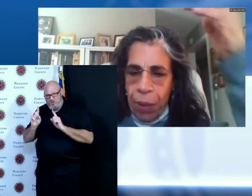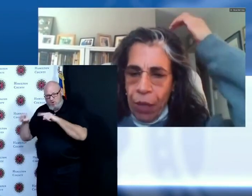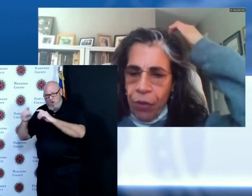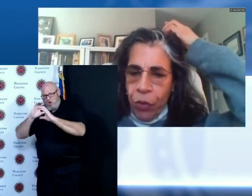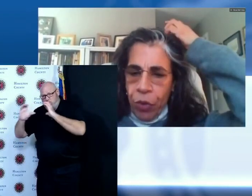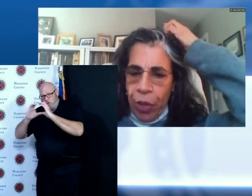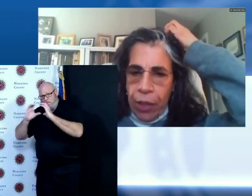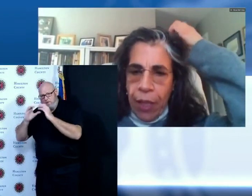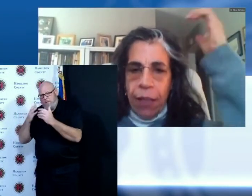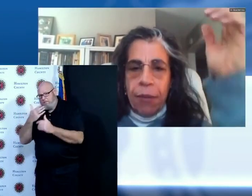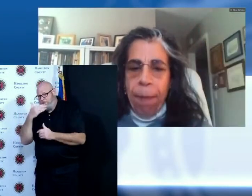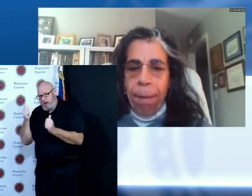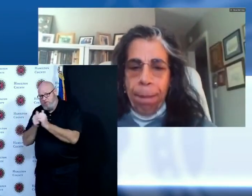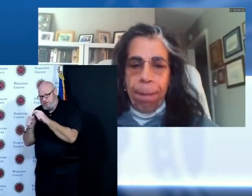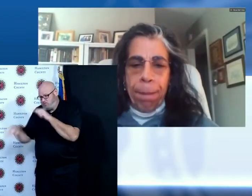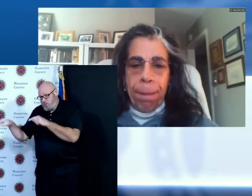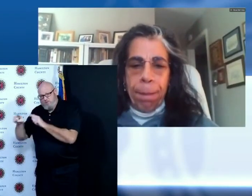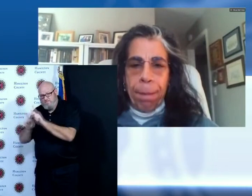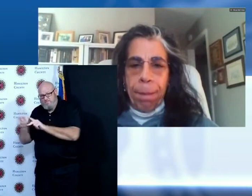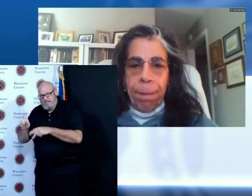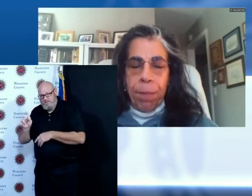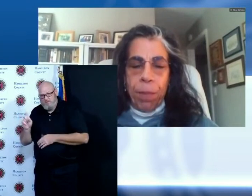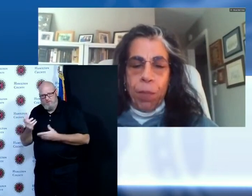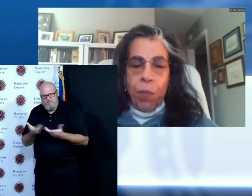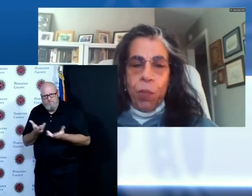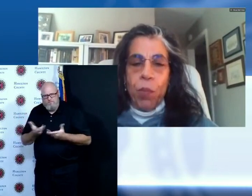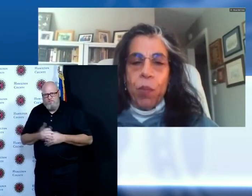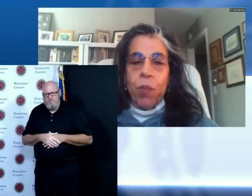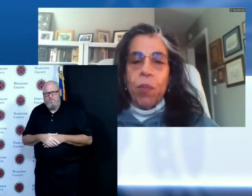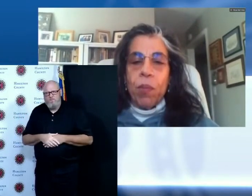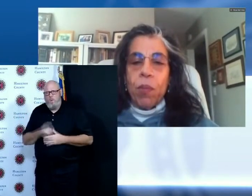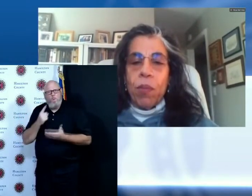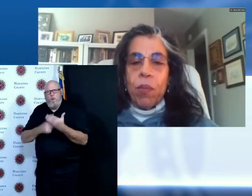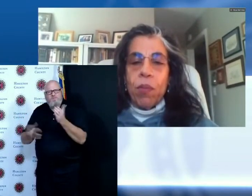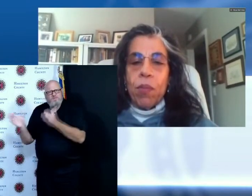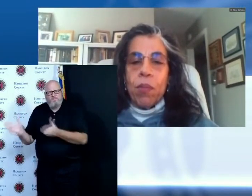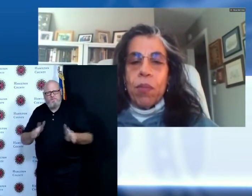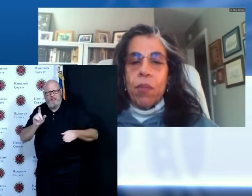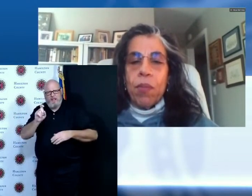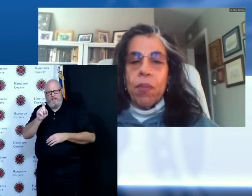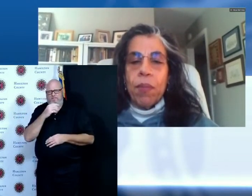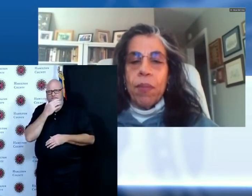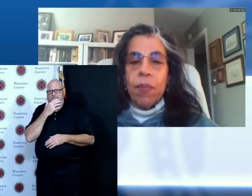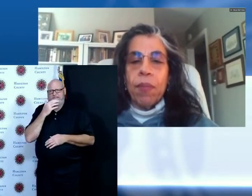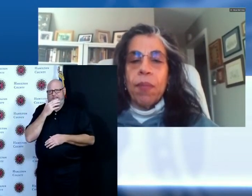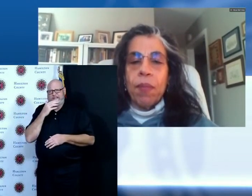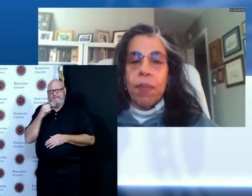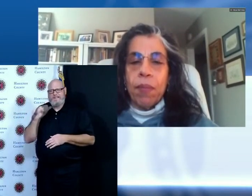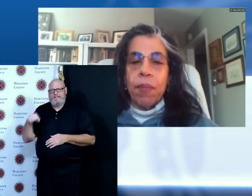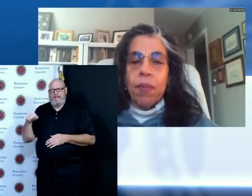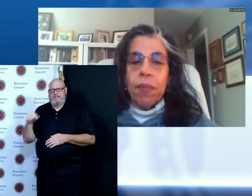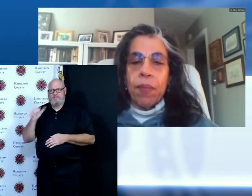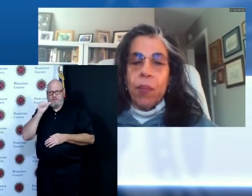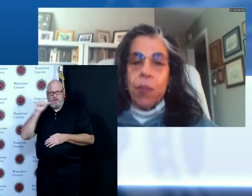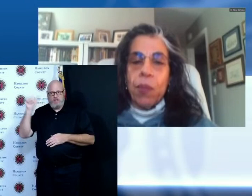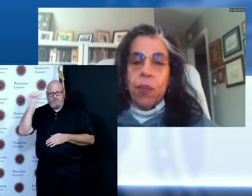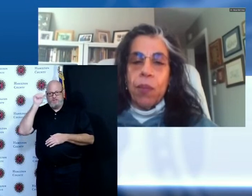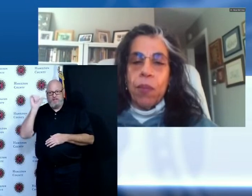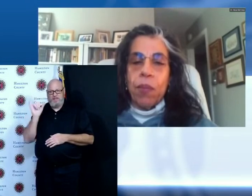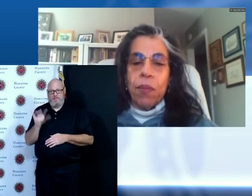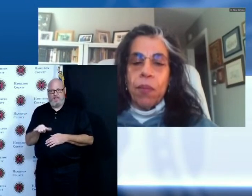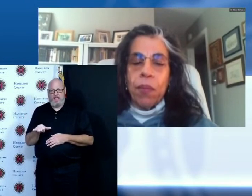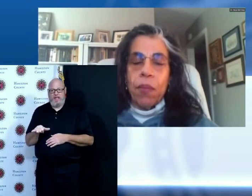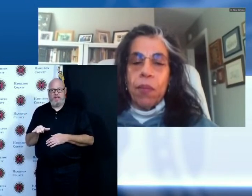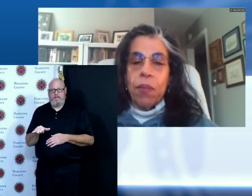be led by different departments put together on how we best repurpose and utilize the Covid-19 dollars